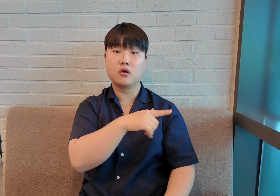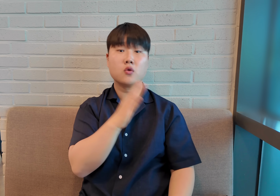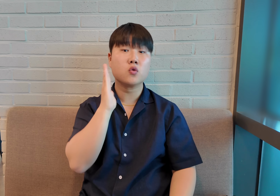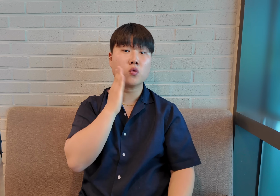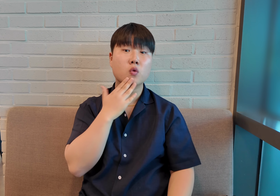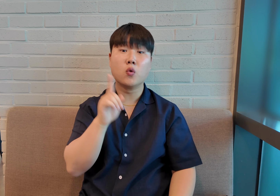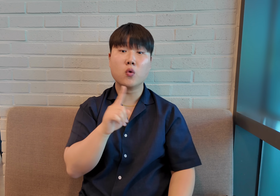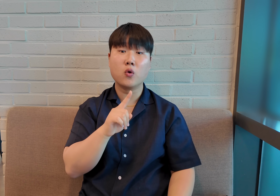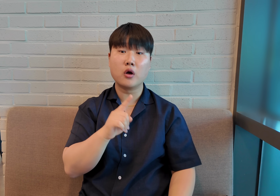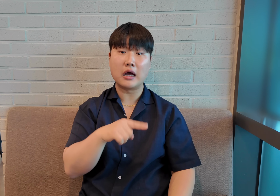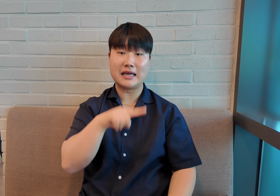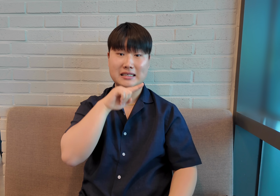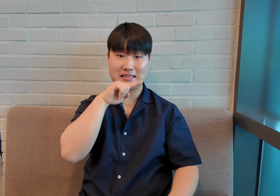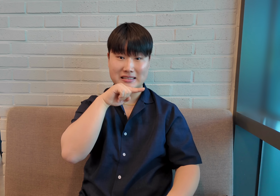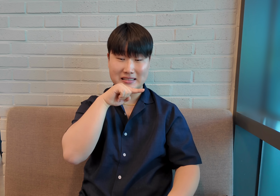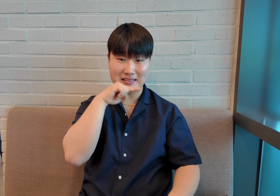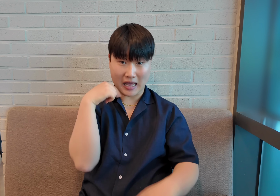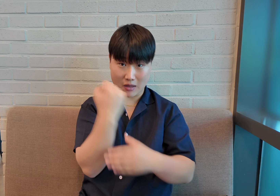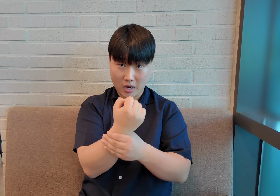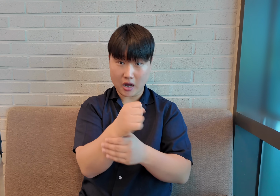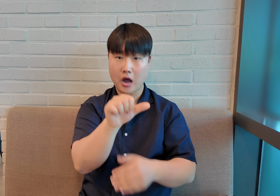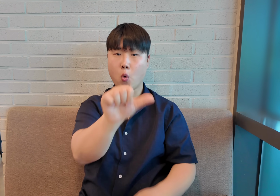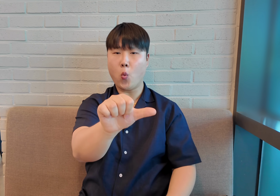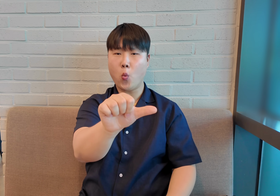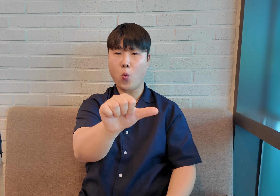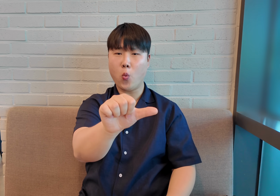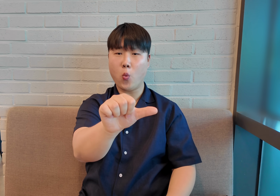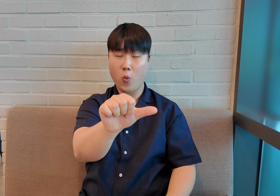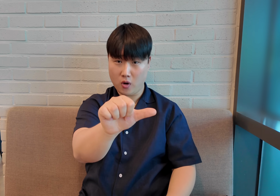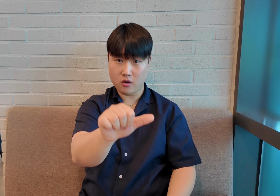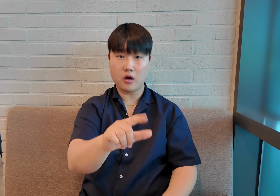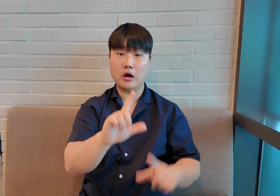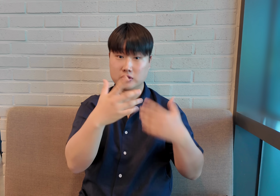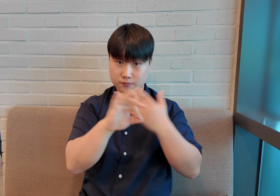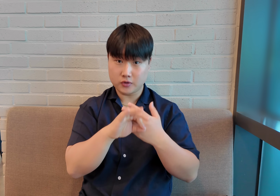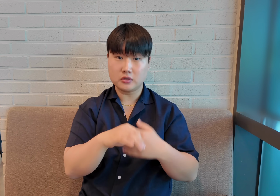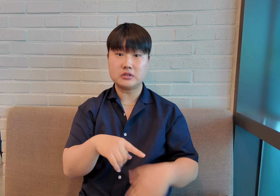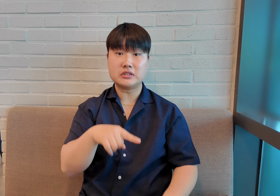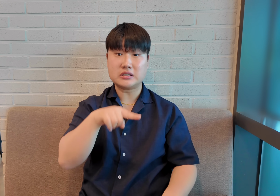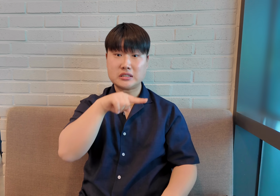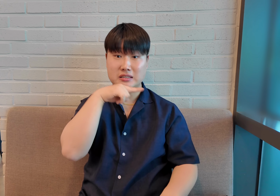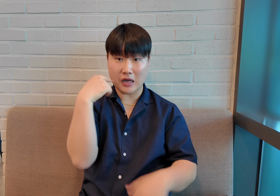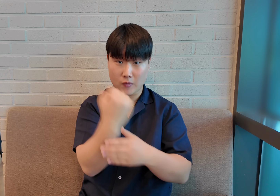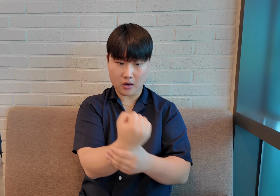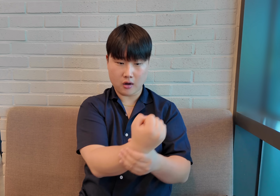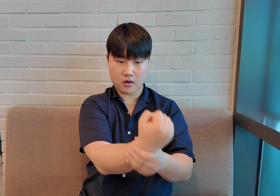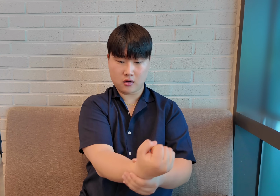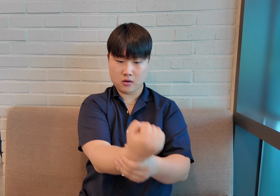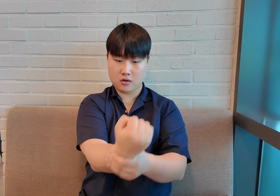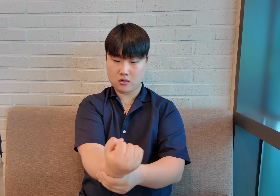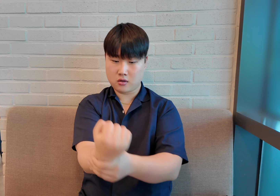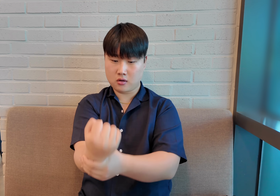you can express it like this: 'apples + 5'. Alternatively, you can express 3 apples lying down and then